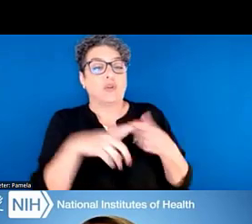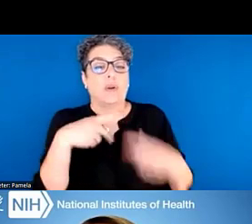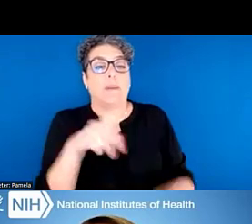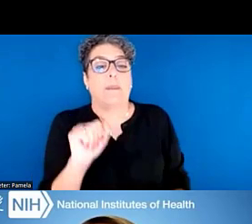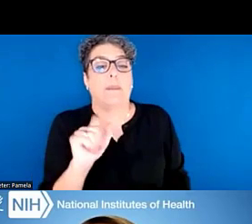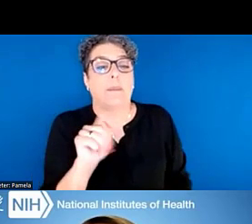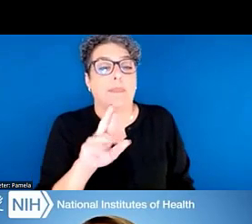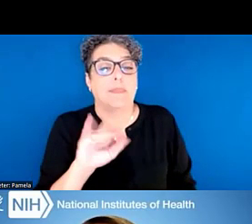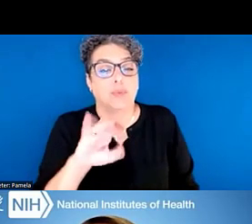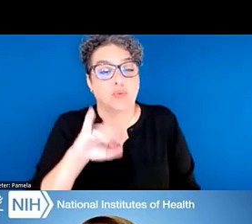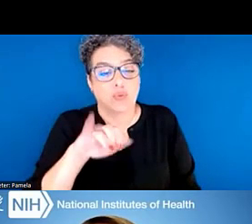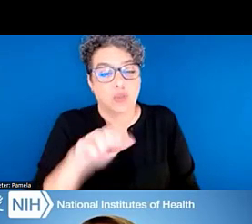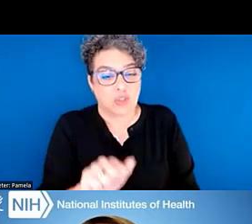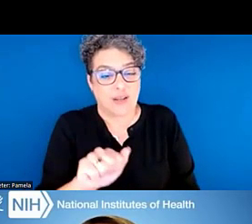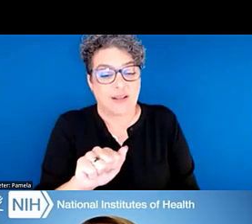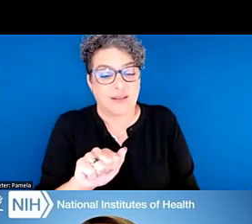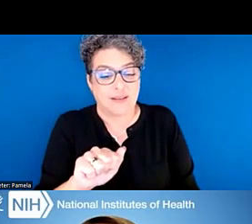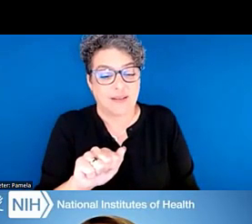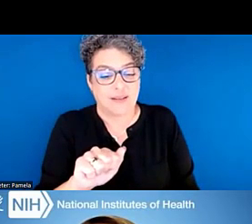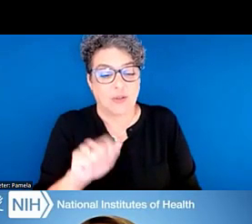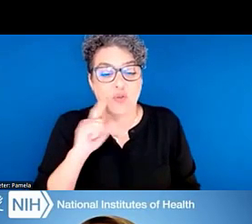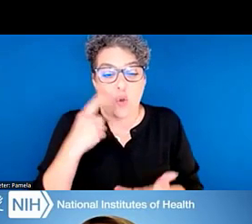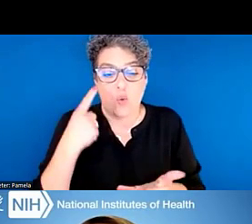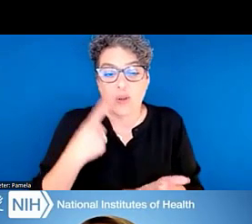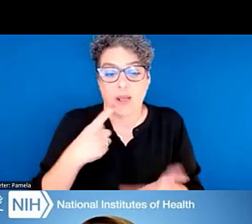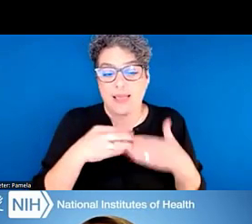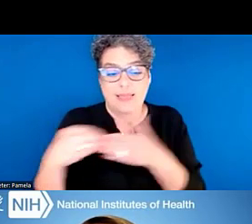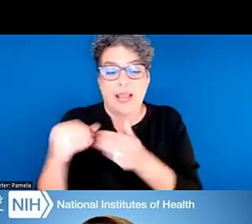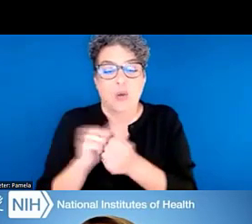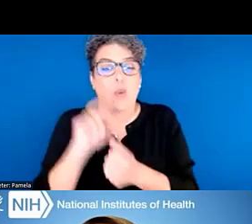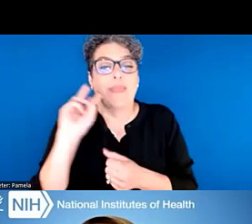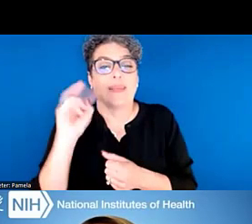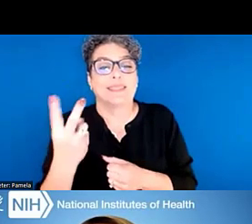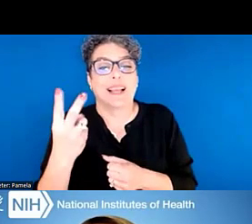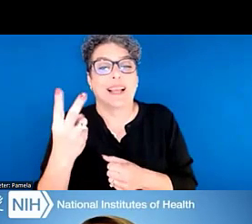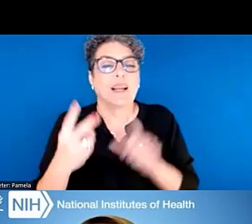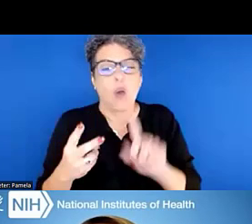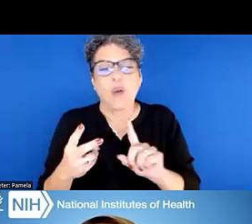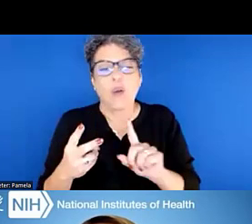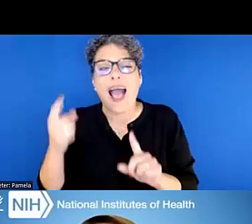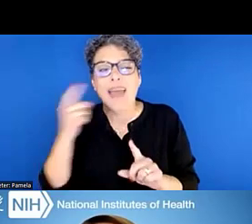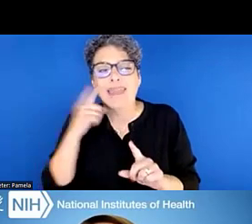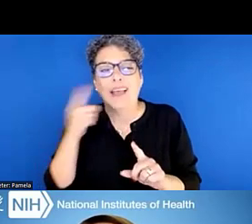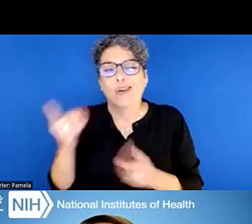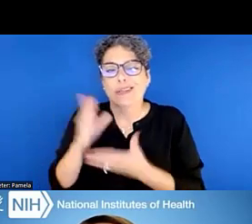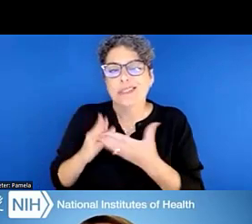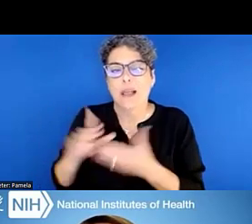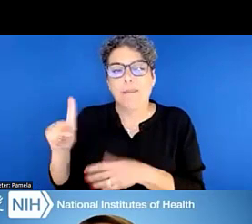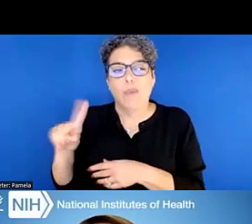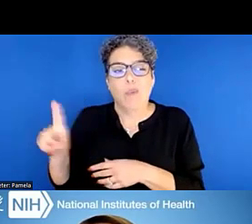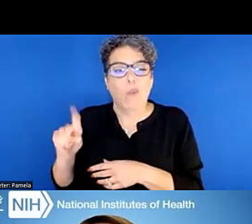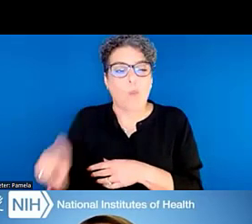Let's discuss the case two. Dr. Patricia Valdez: Yeah, I want to go back because I saw there were some questions about the .. whether they're supposed to report